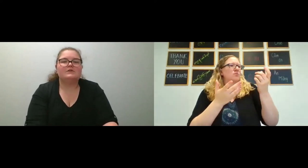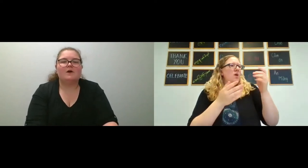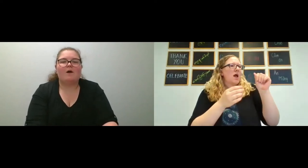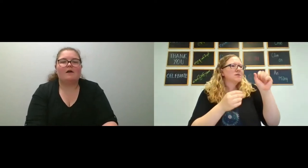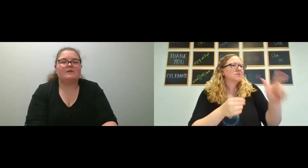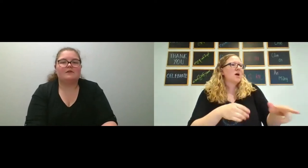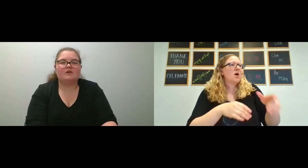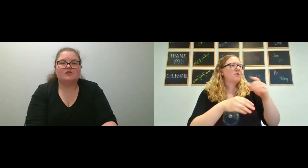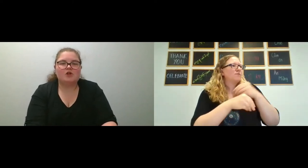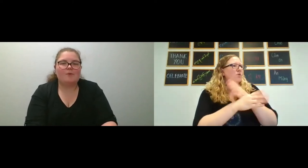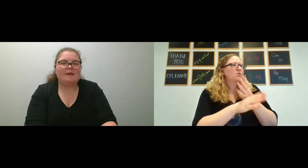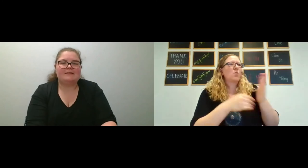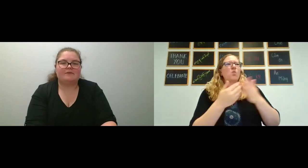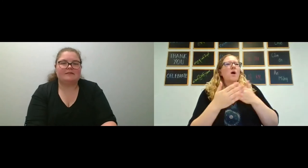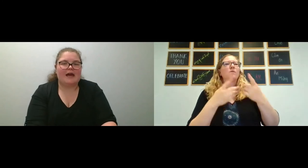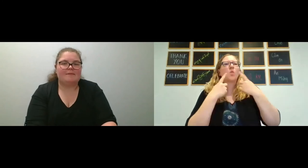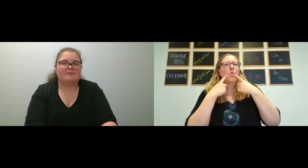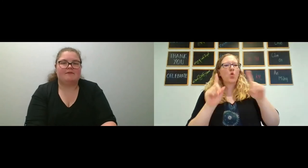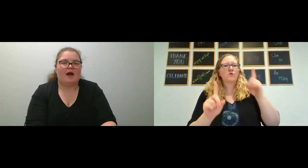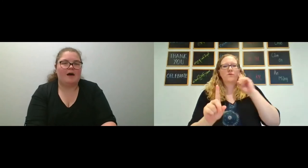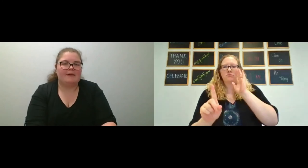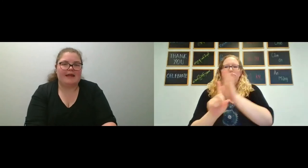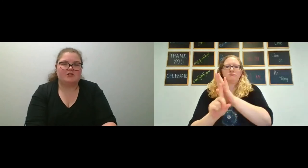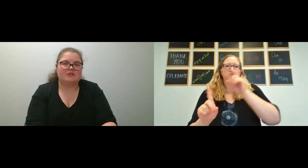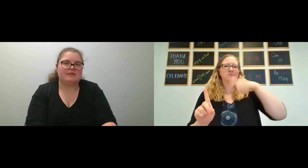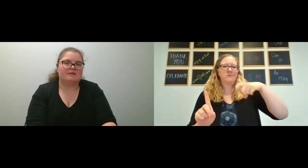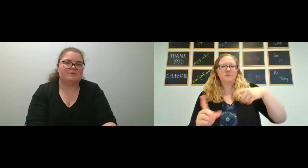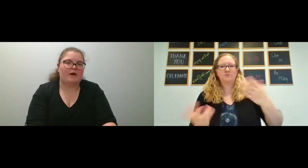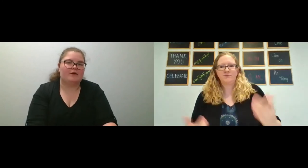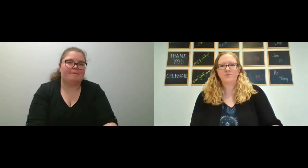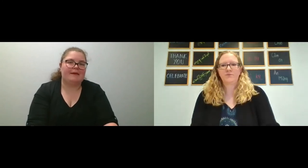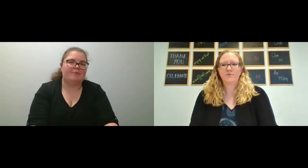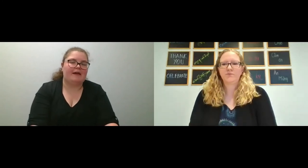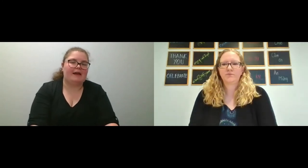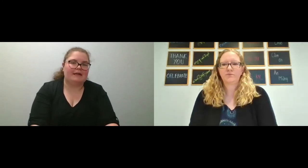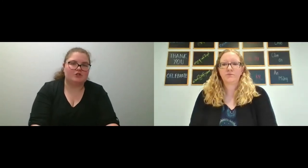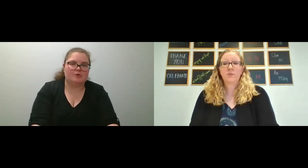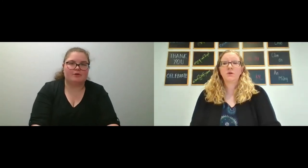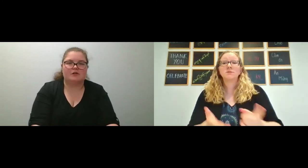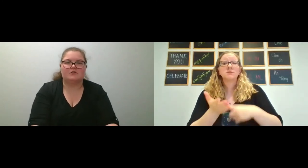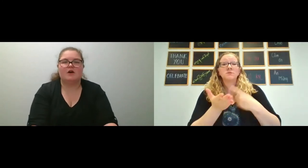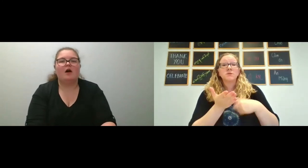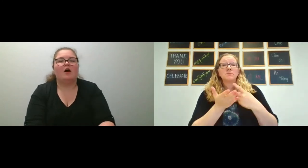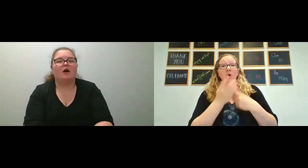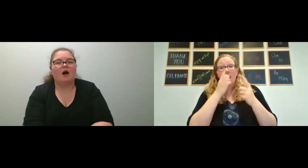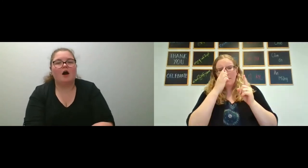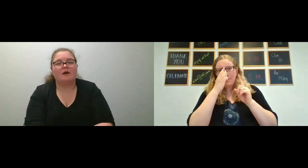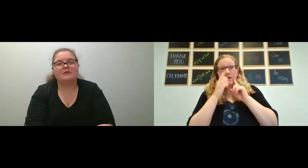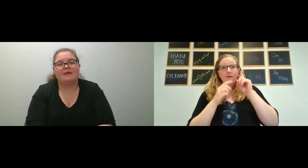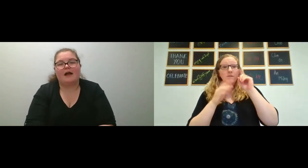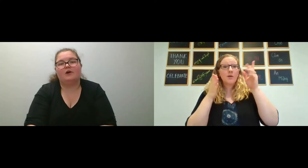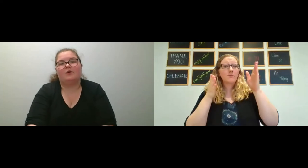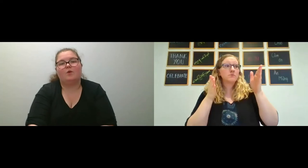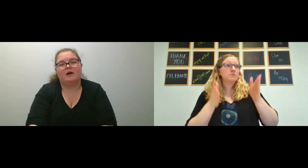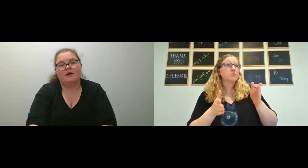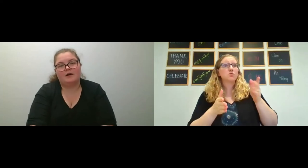So are there so many different types of accommodations, whether it be providing interpreters or CART that could work.